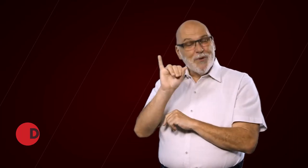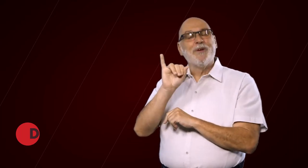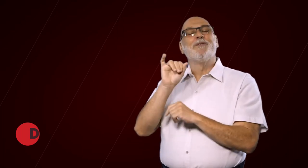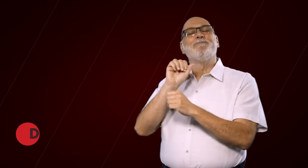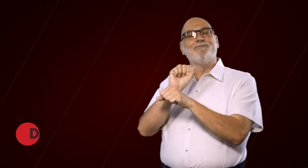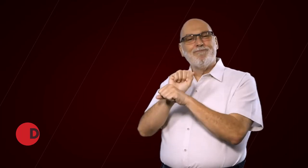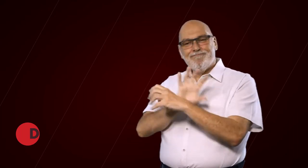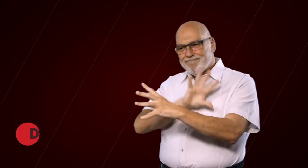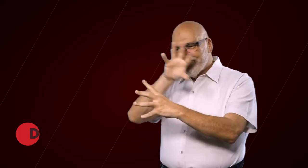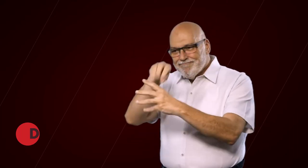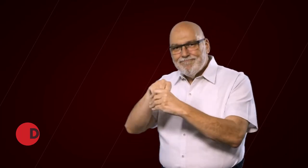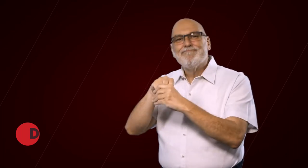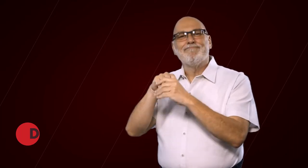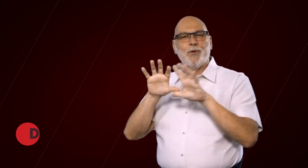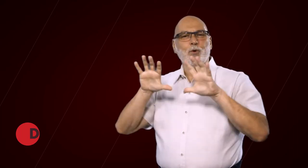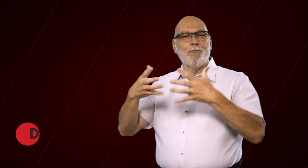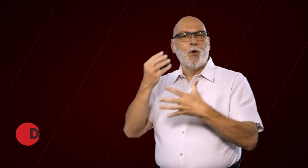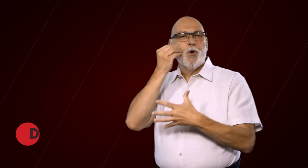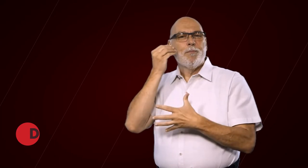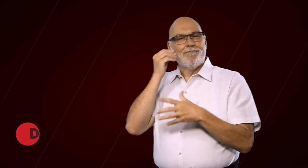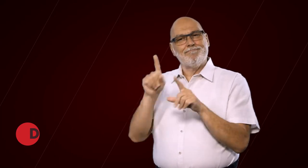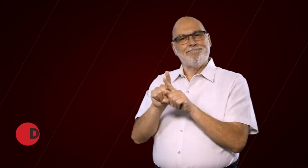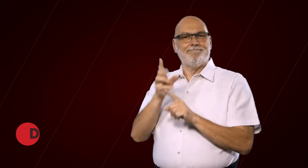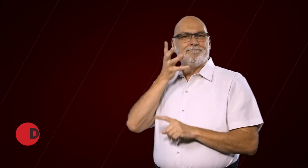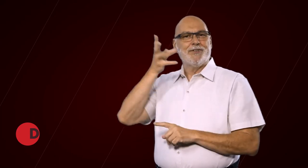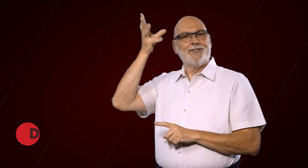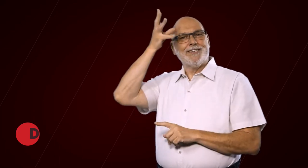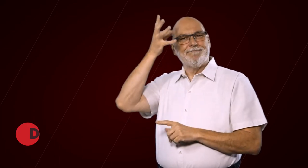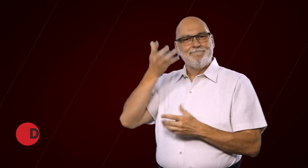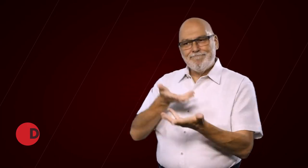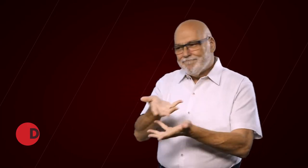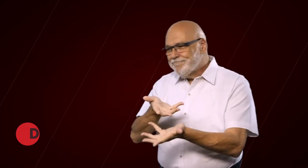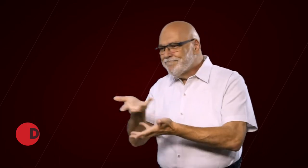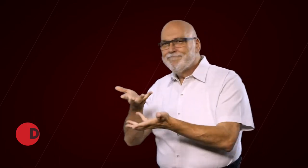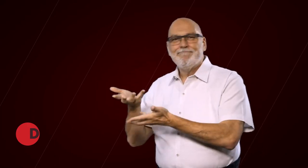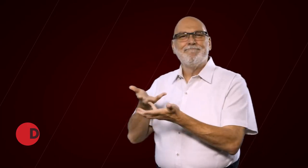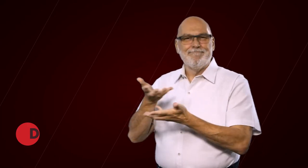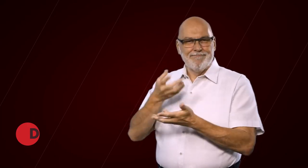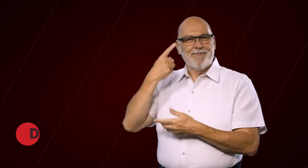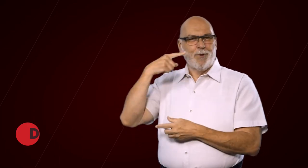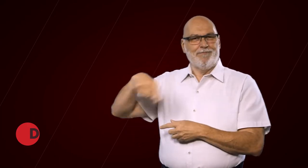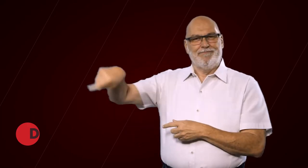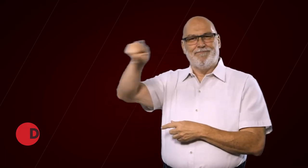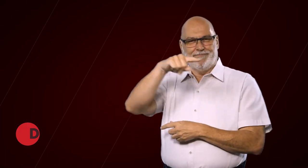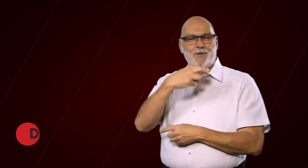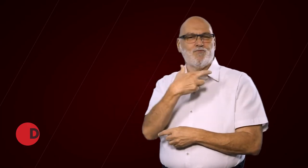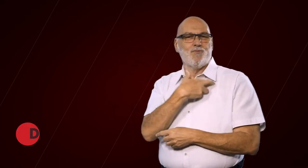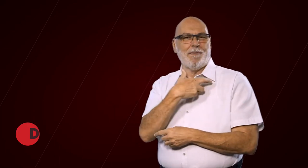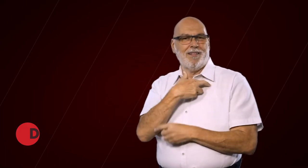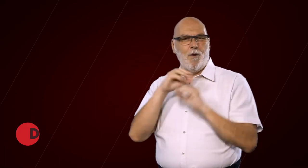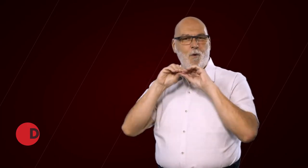were group home parents for the Rumball